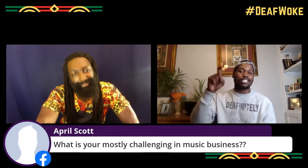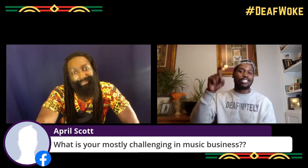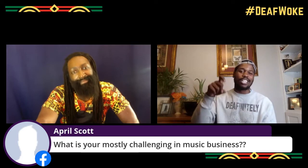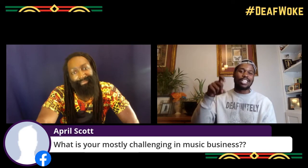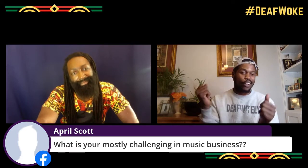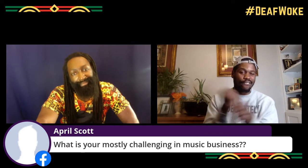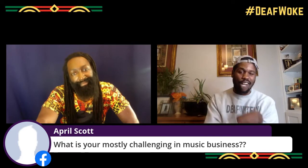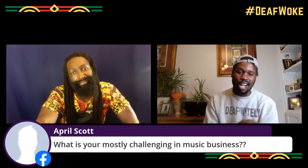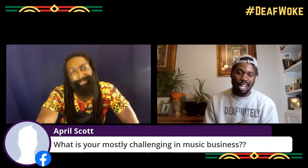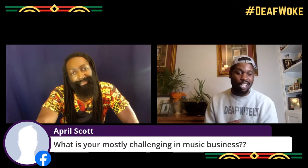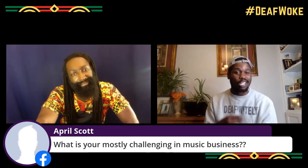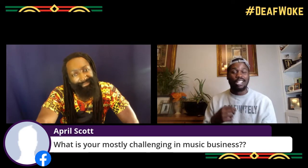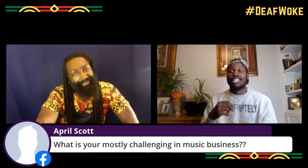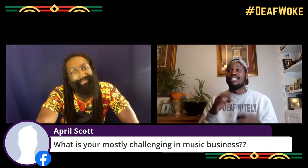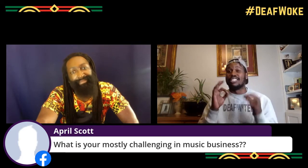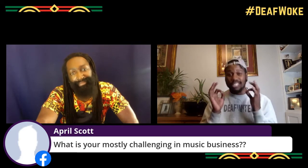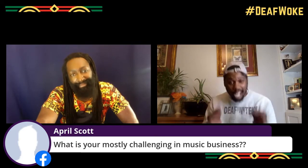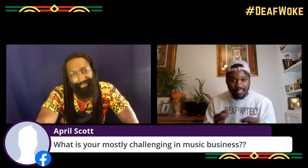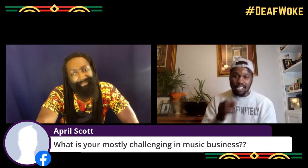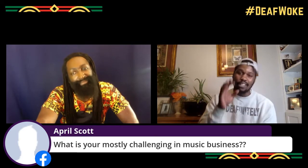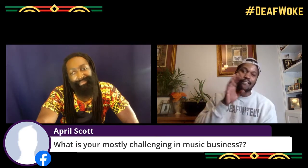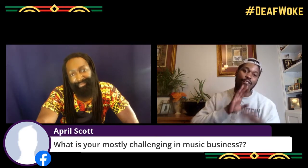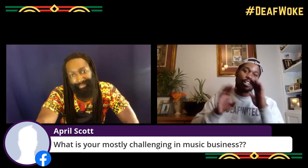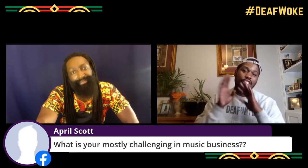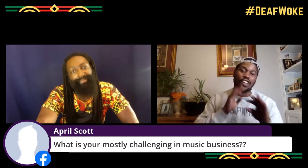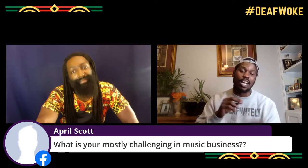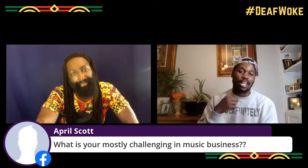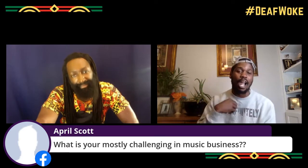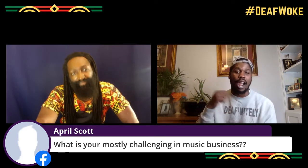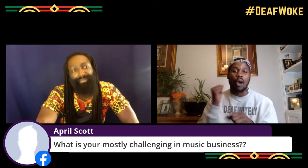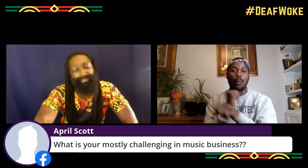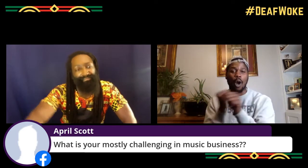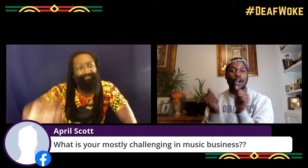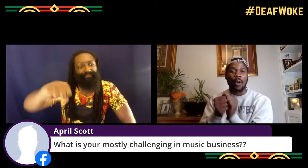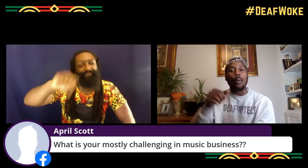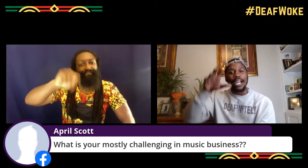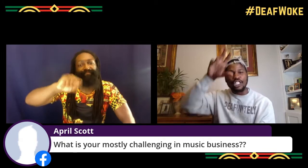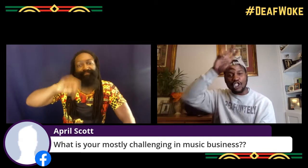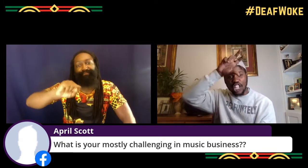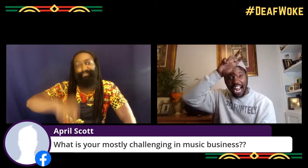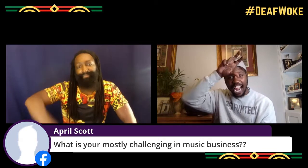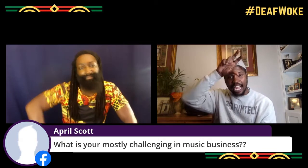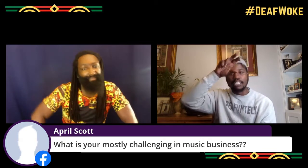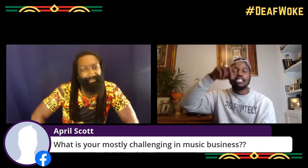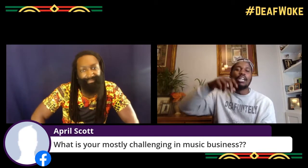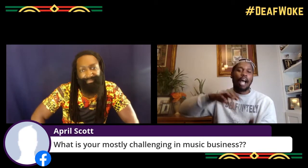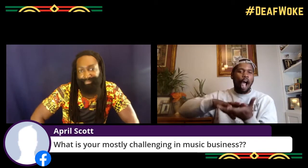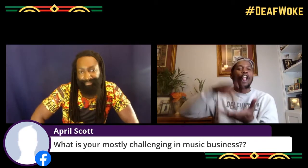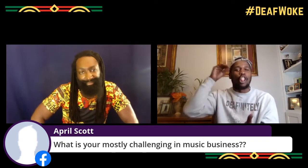you know I'm always struggling. Always a fight, that's definitely frustrating.